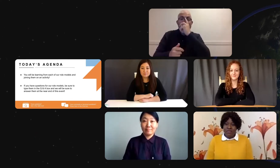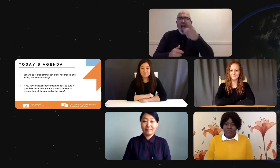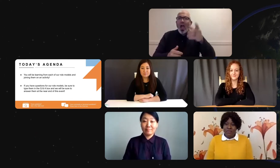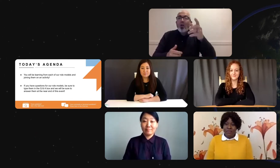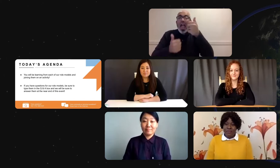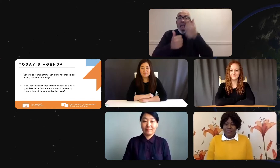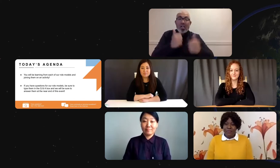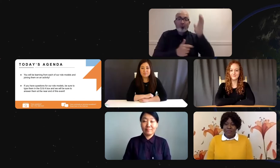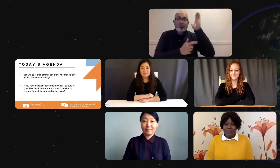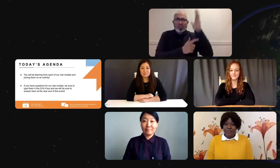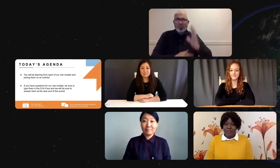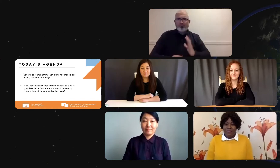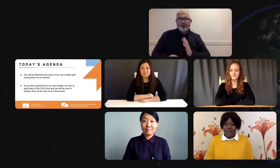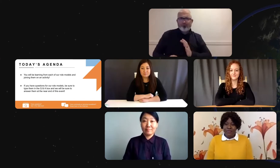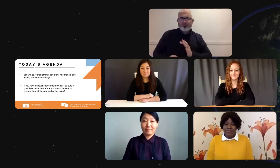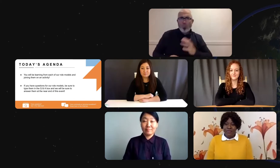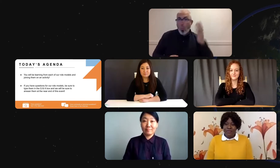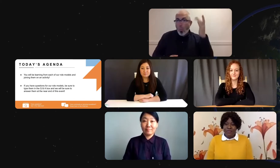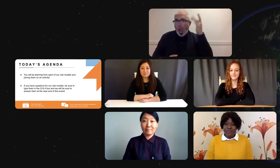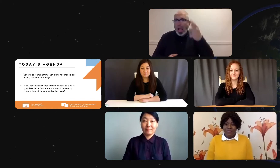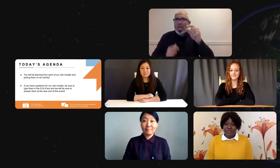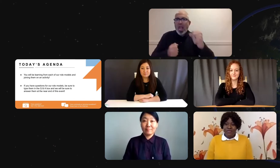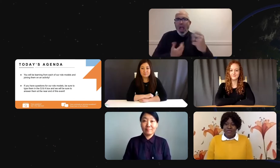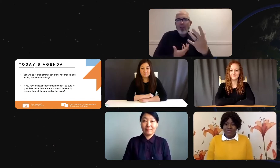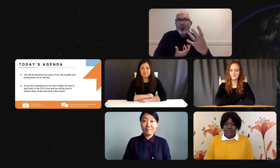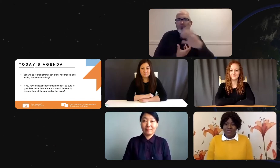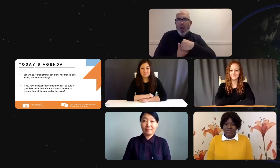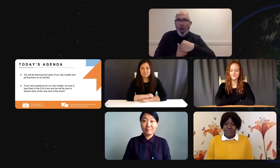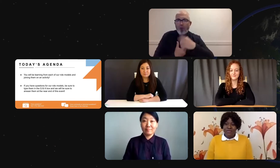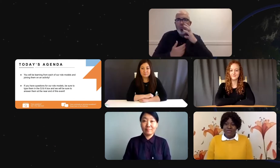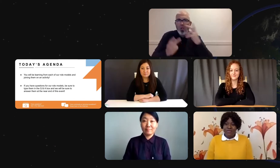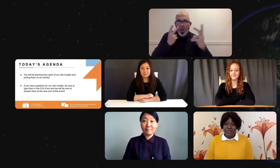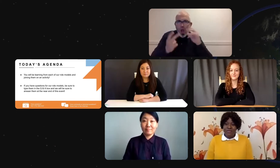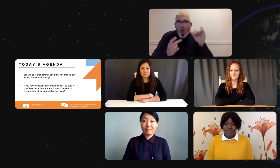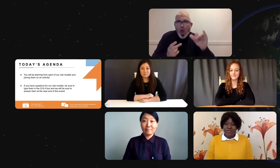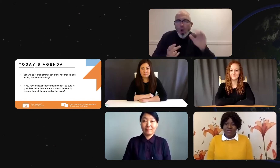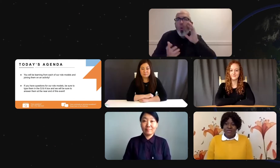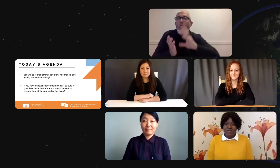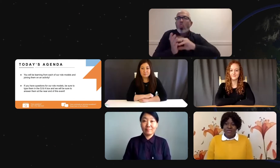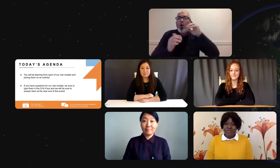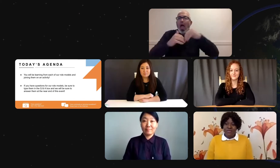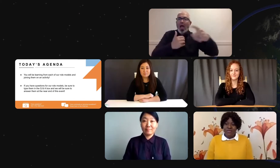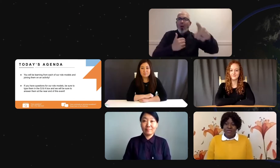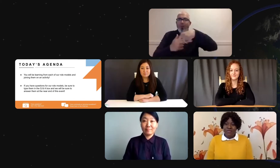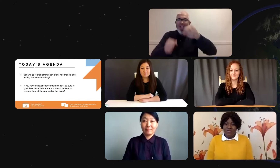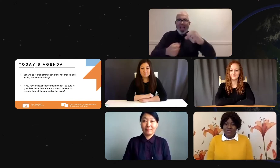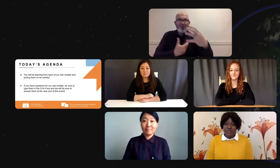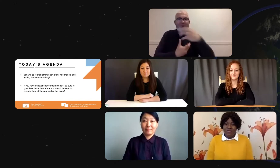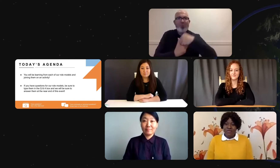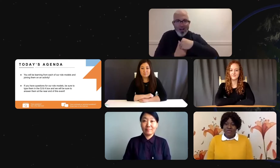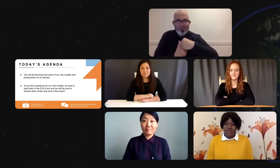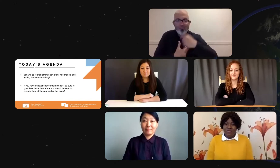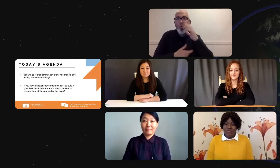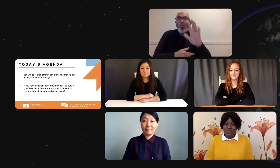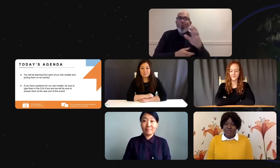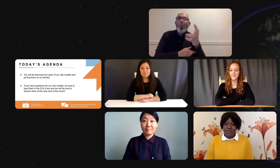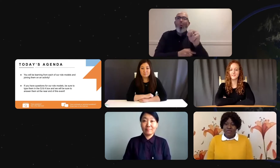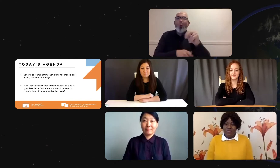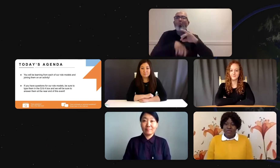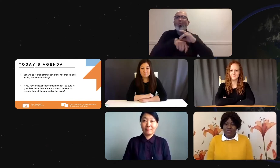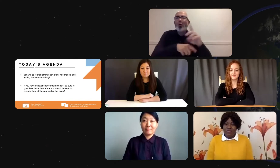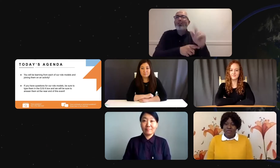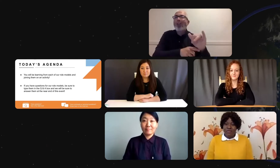Each is interesting because you can be part of it.